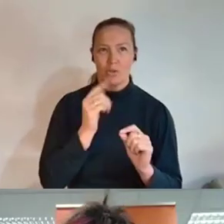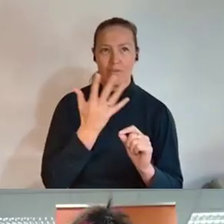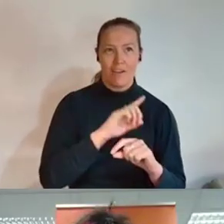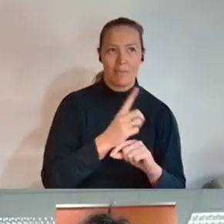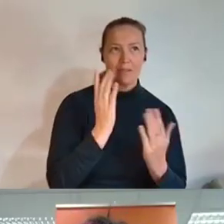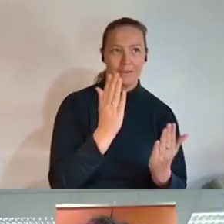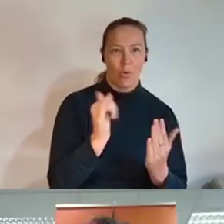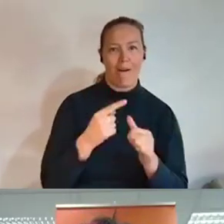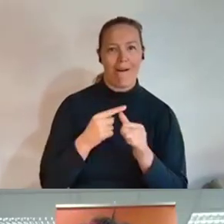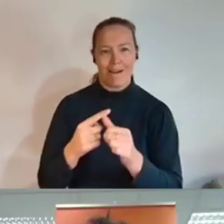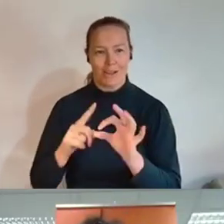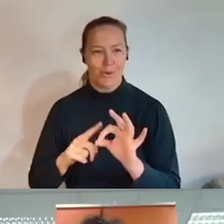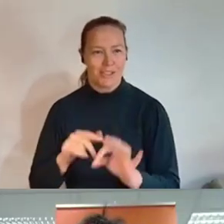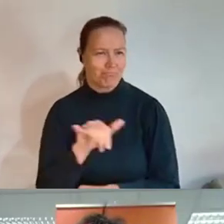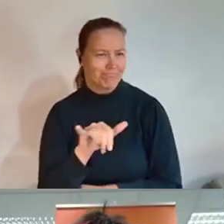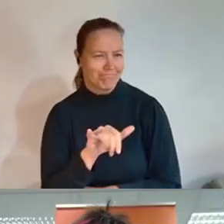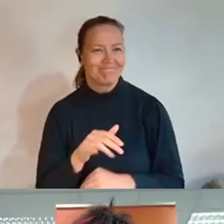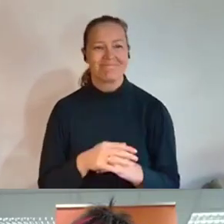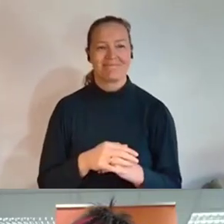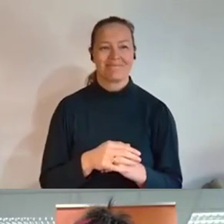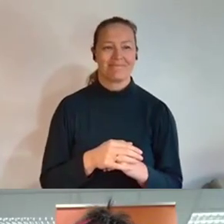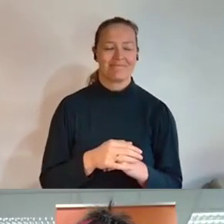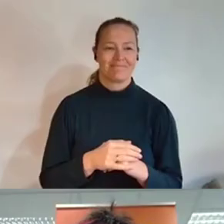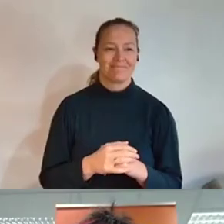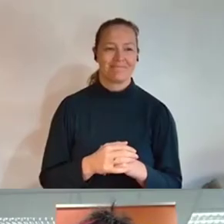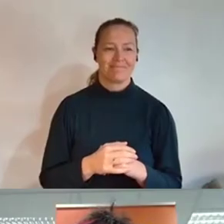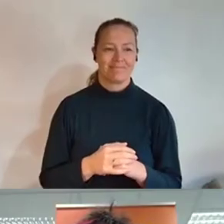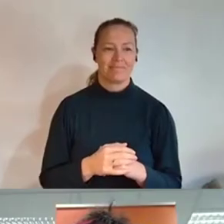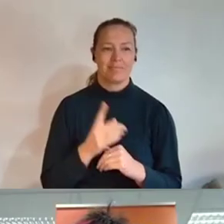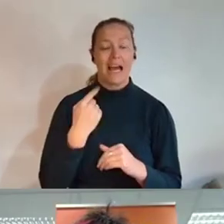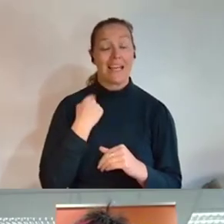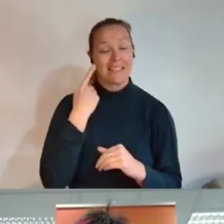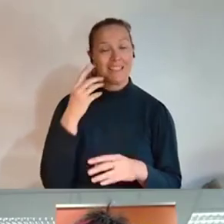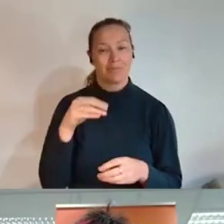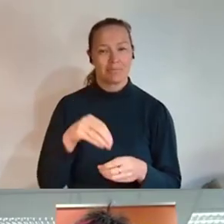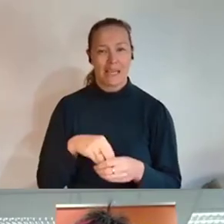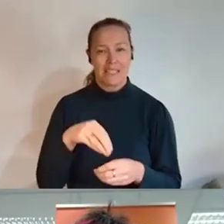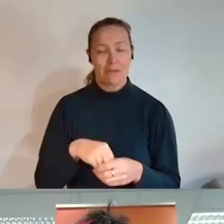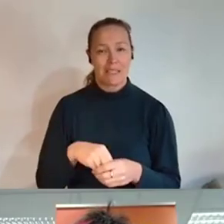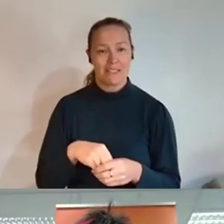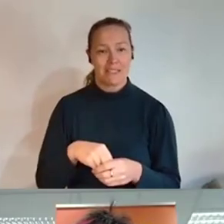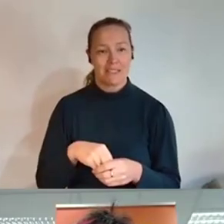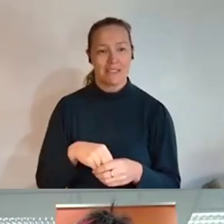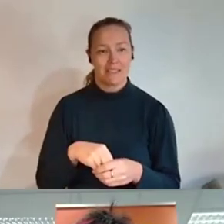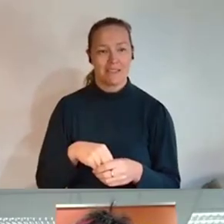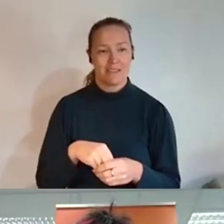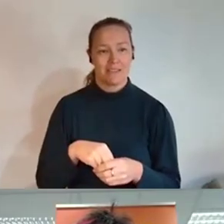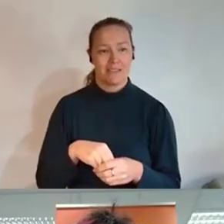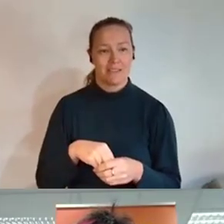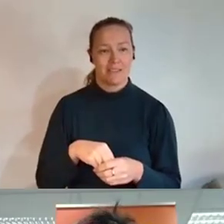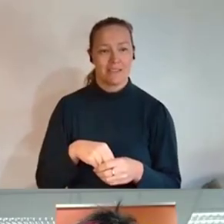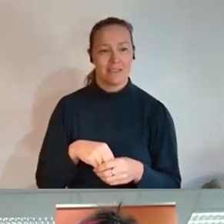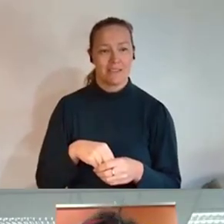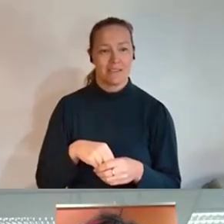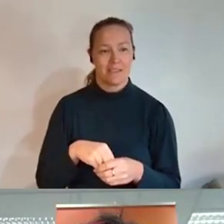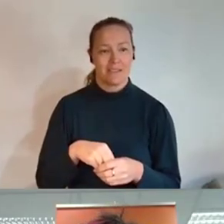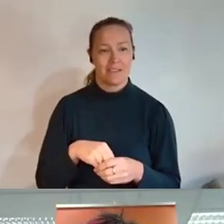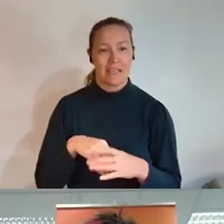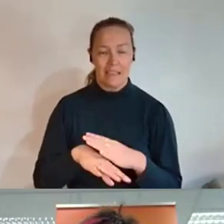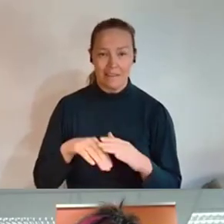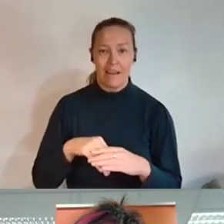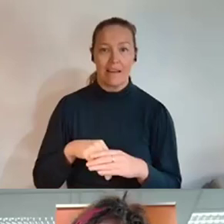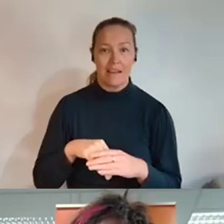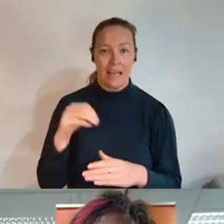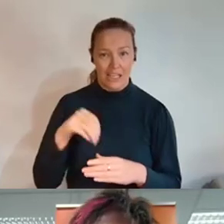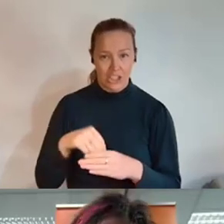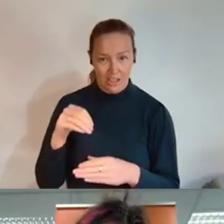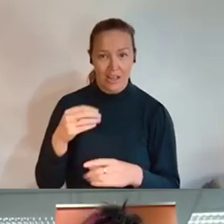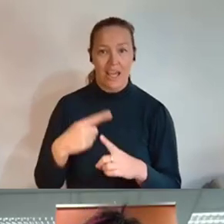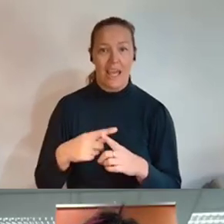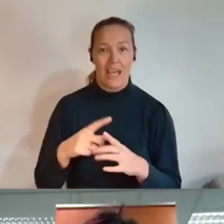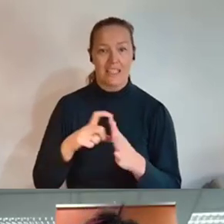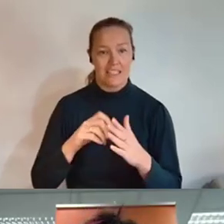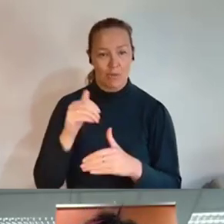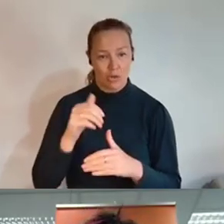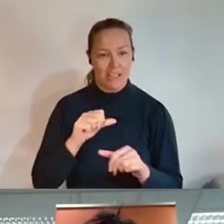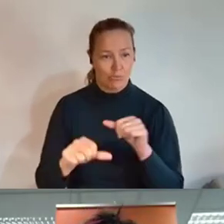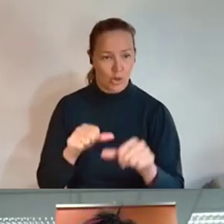question. So like I said, I think participating in elections and the democratic process is a core